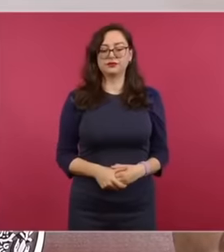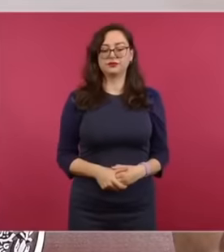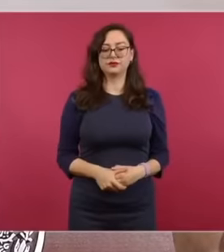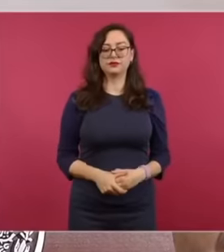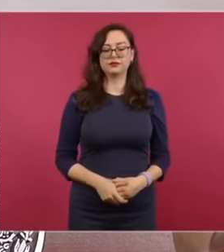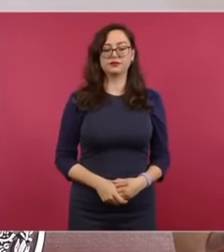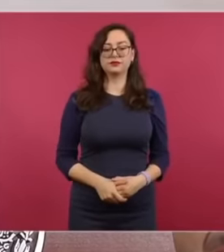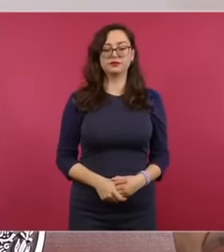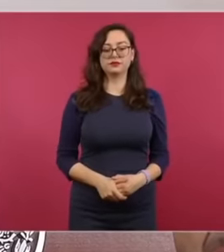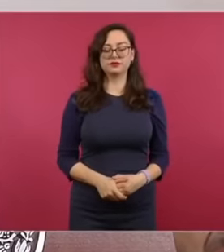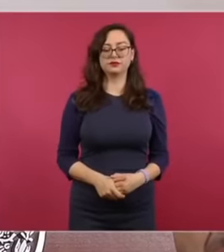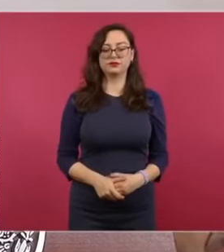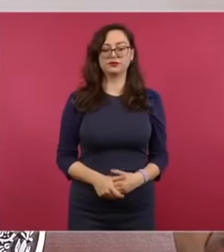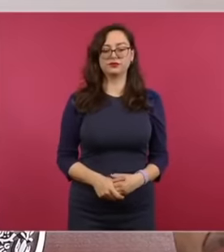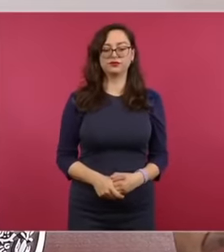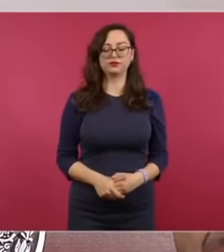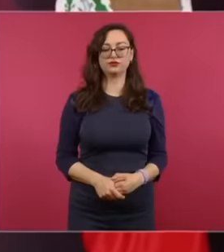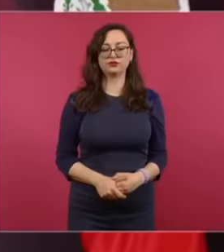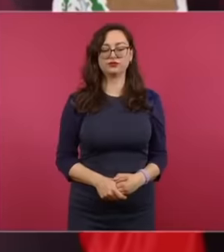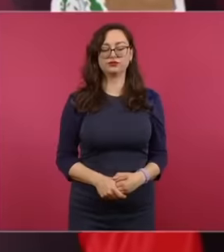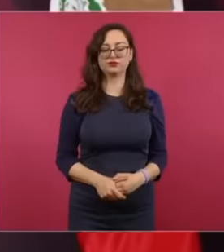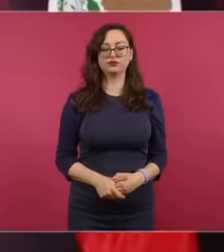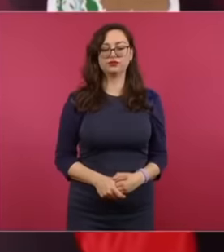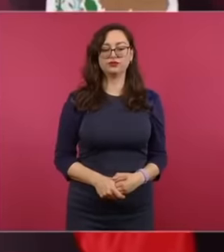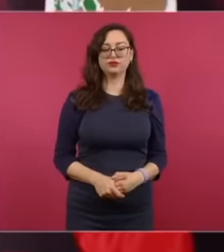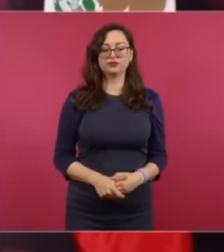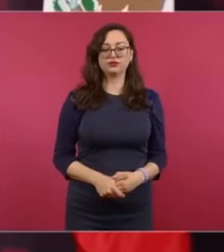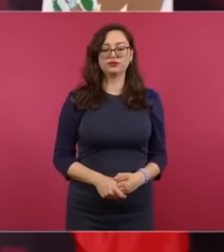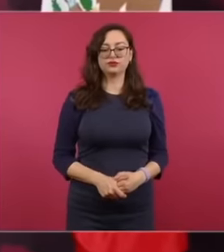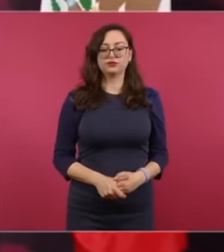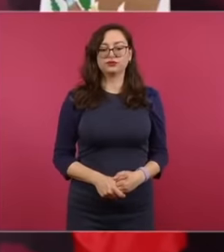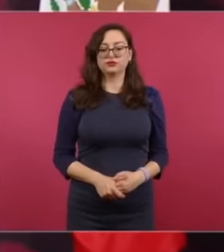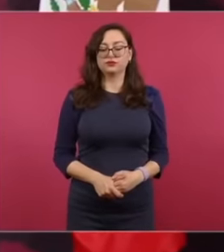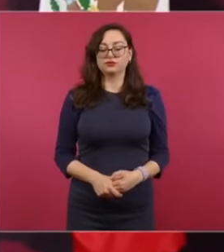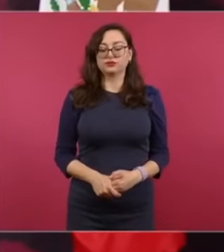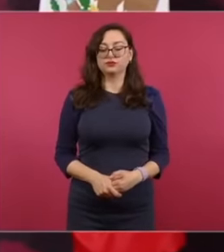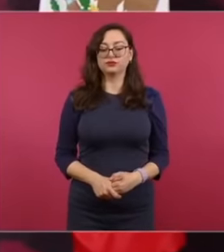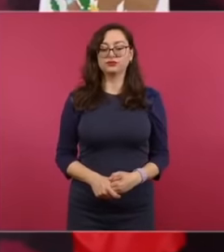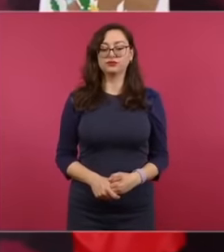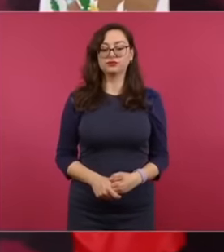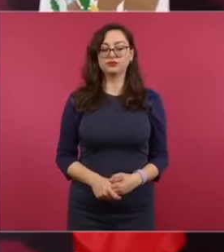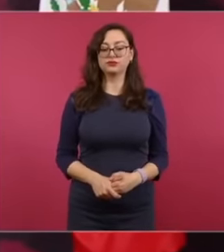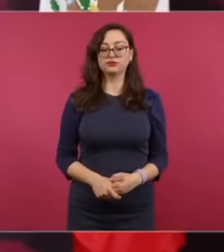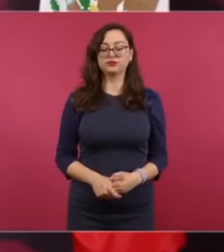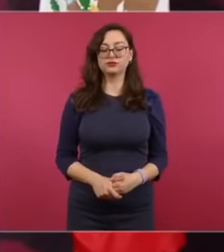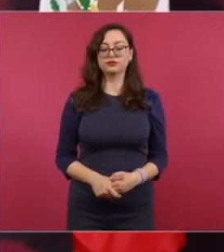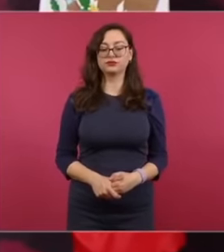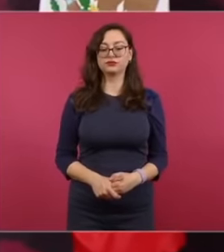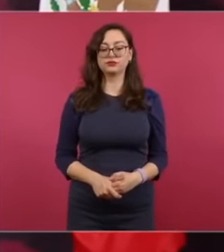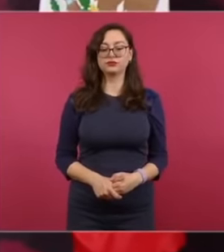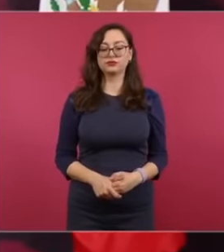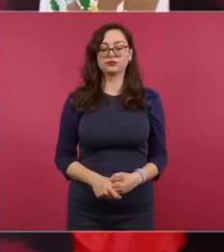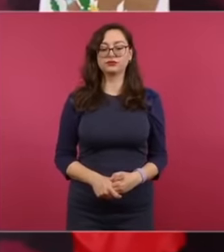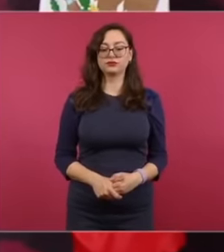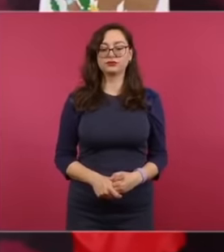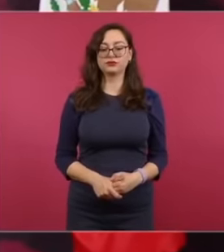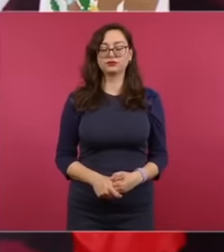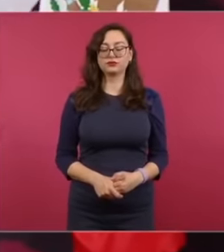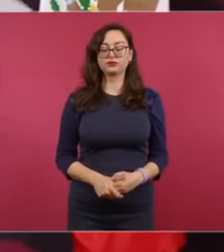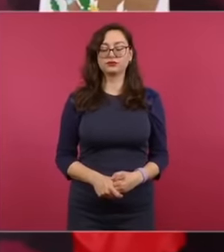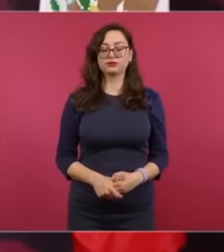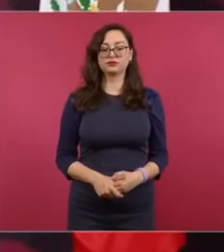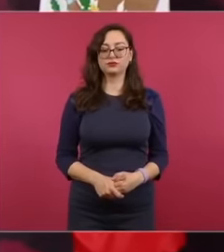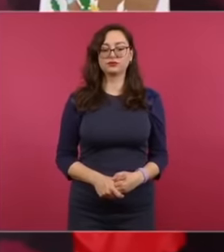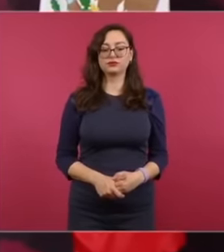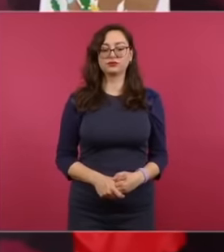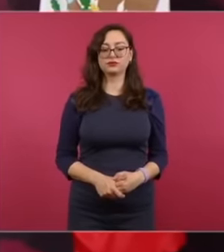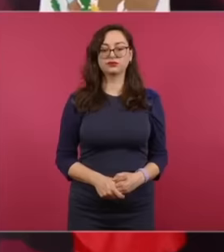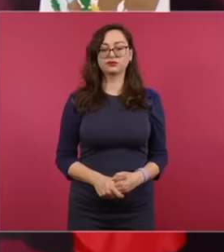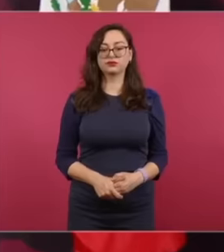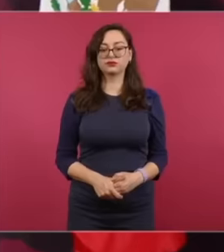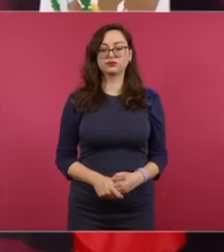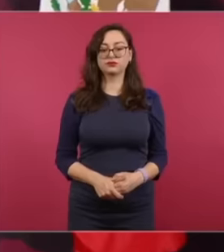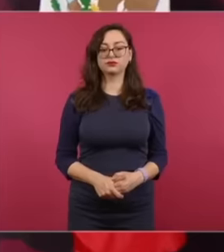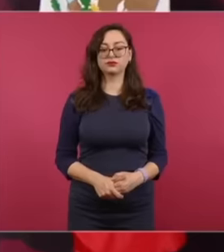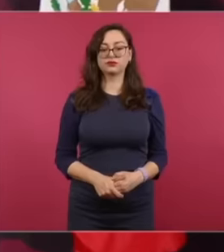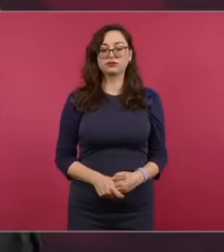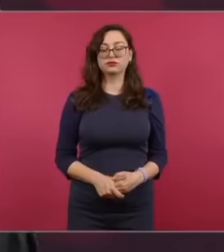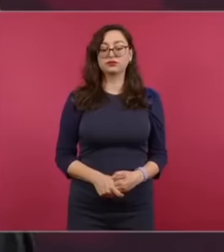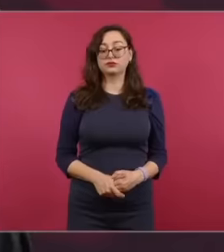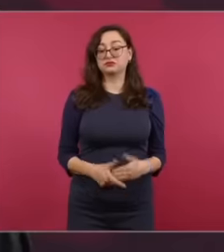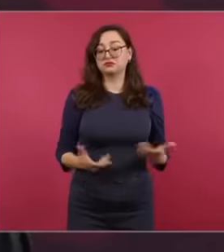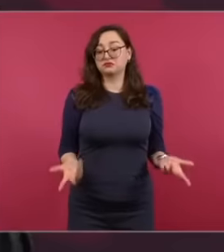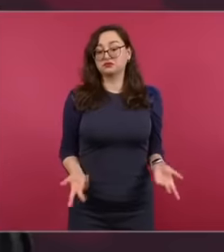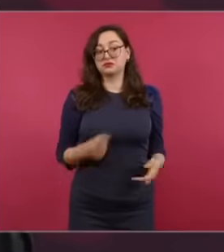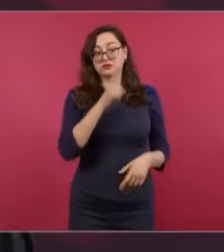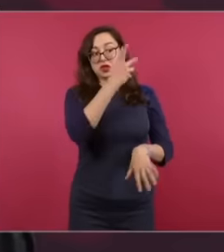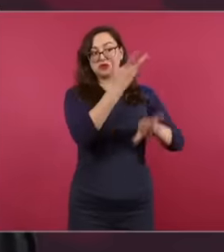normal American about migrants